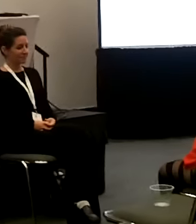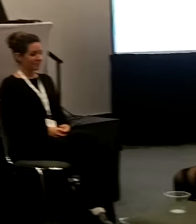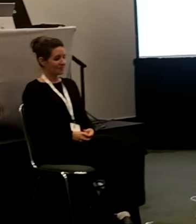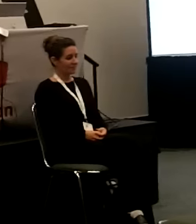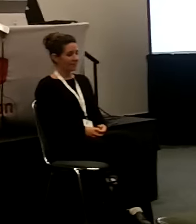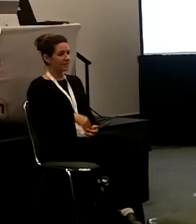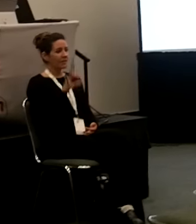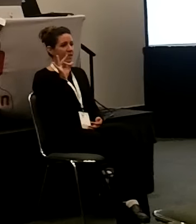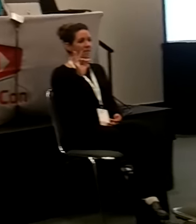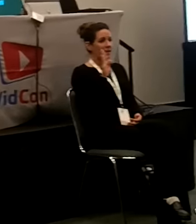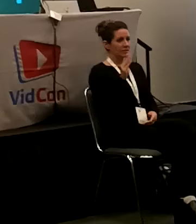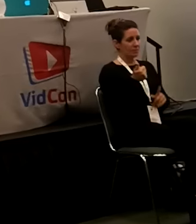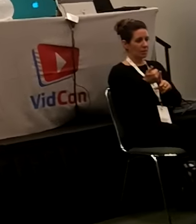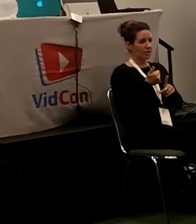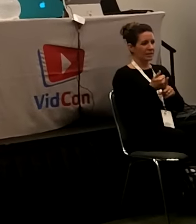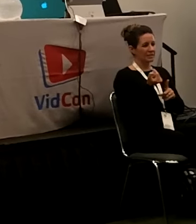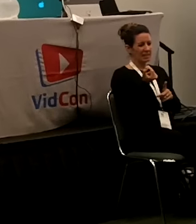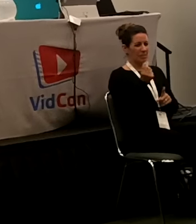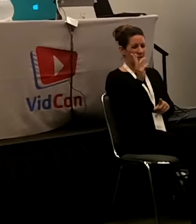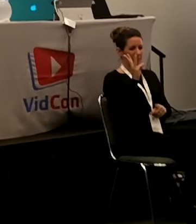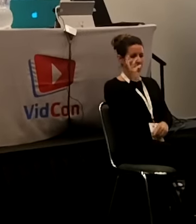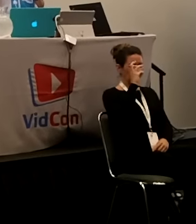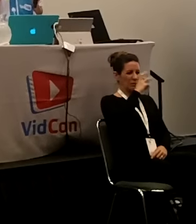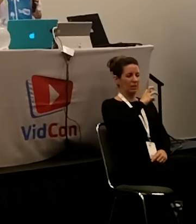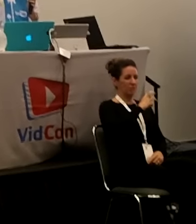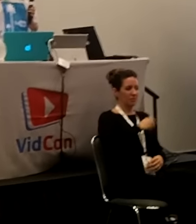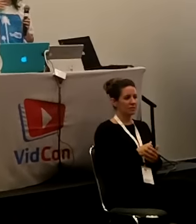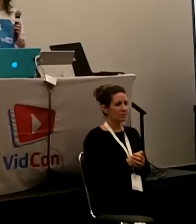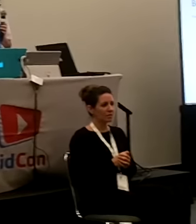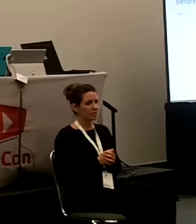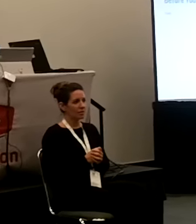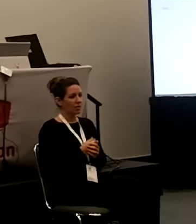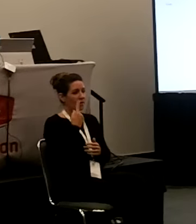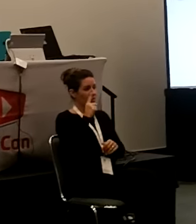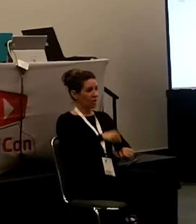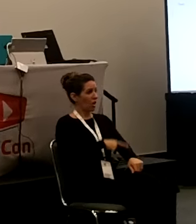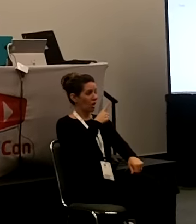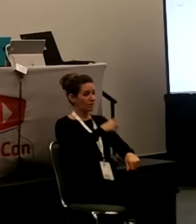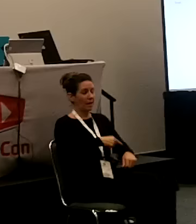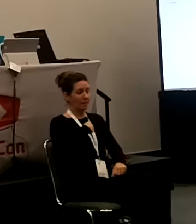Yeah, Facebook is a little bit harder. For a long time, I did...